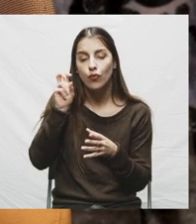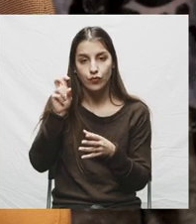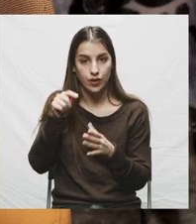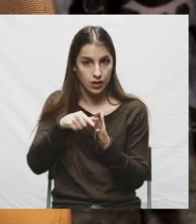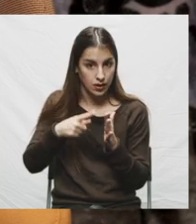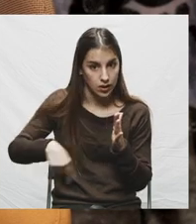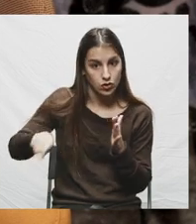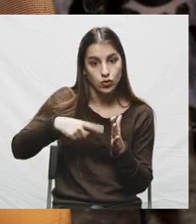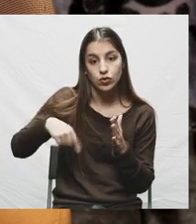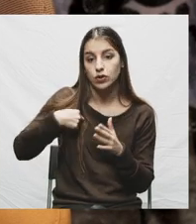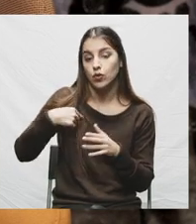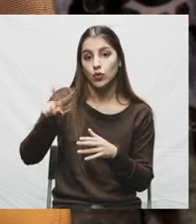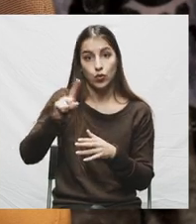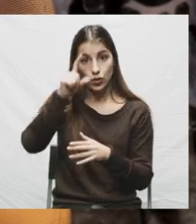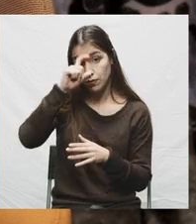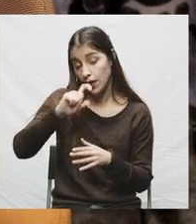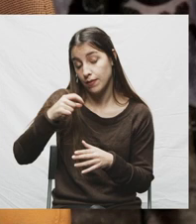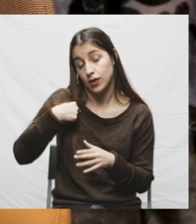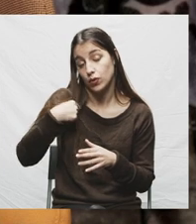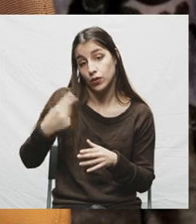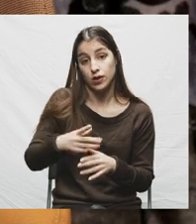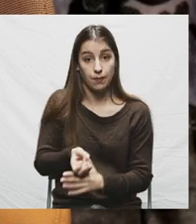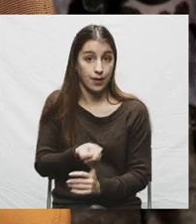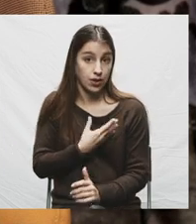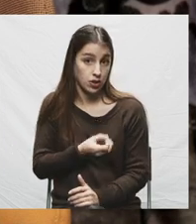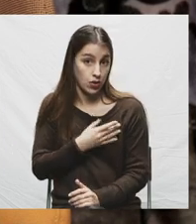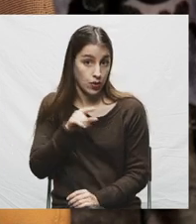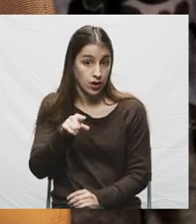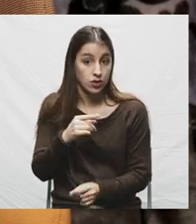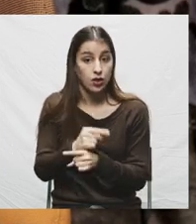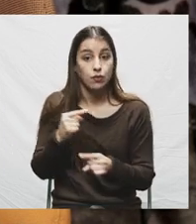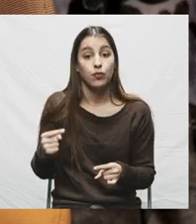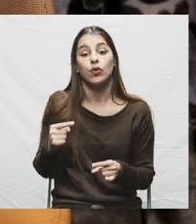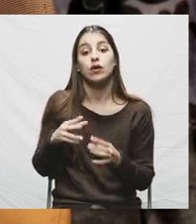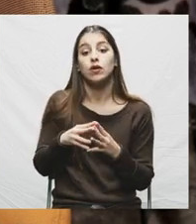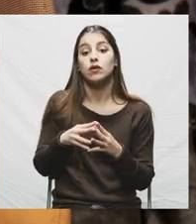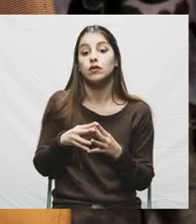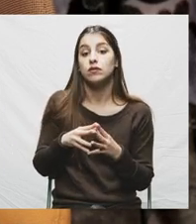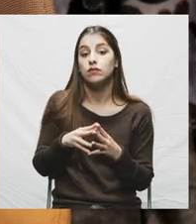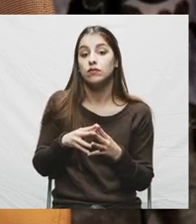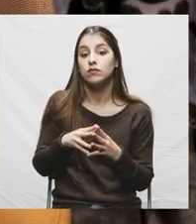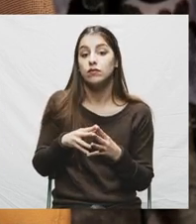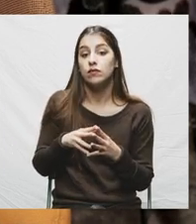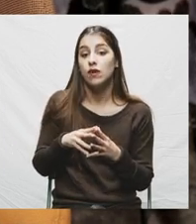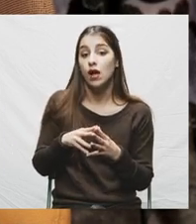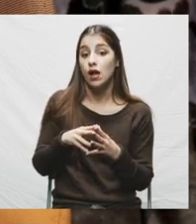records. I didn’t remember I had such a big passion for Tom Waits, because it was surpassed by Nick Cave’s,